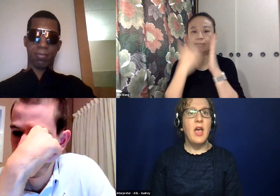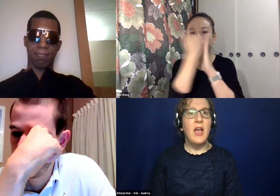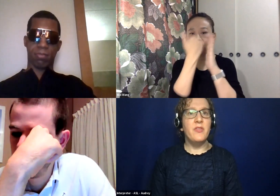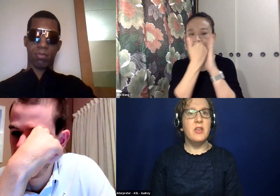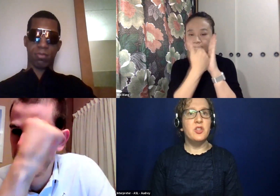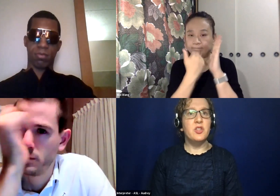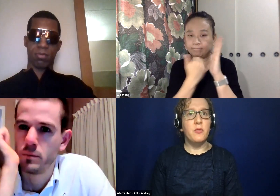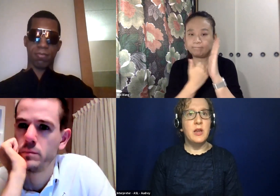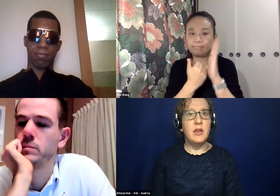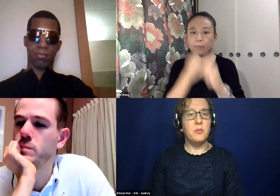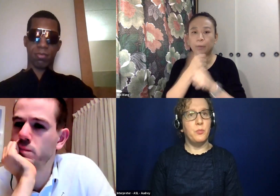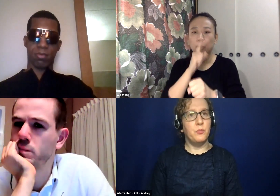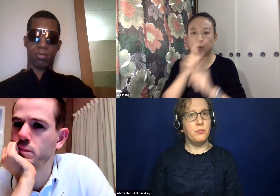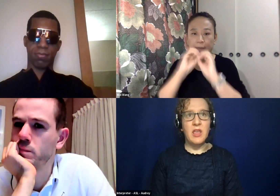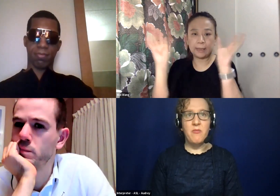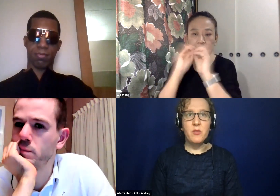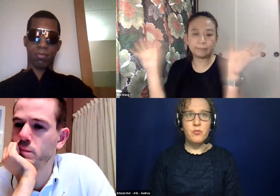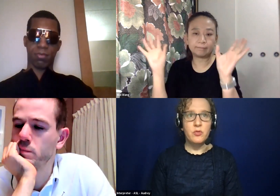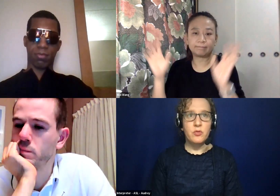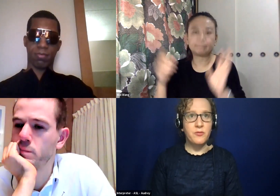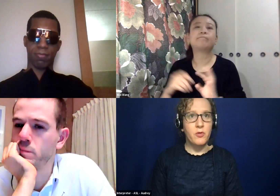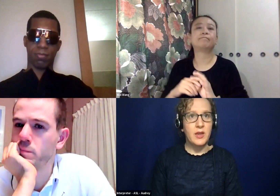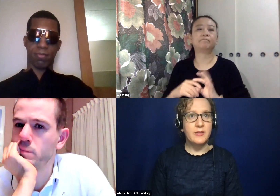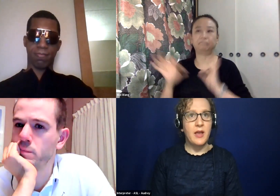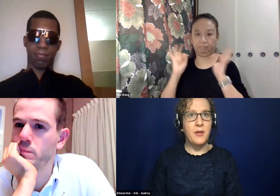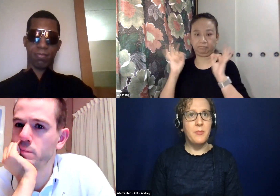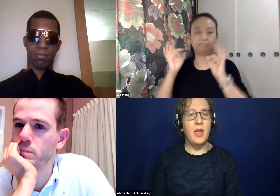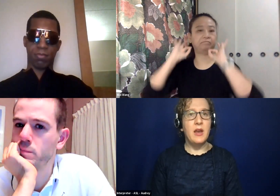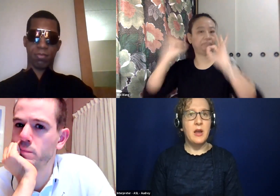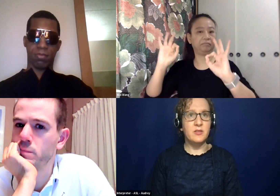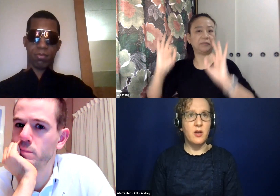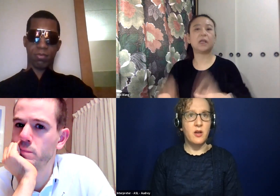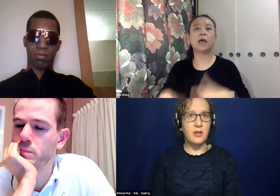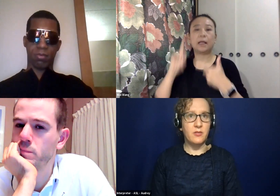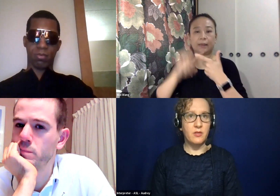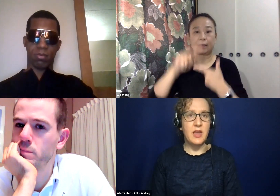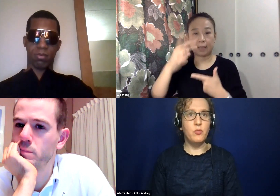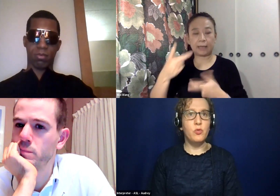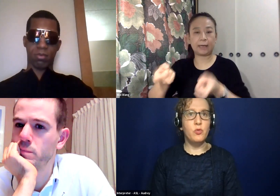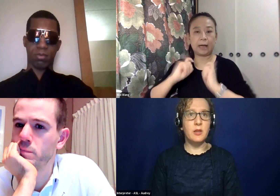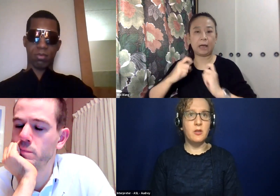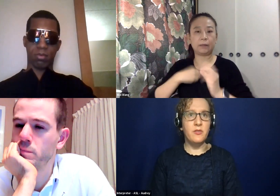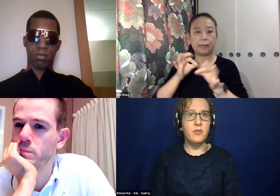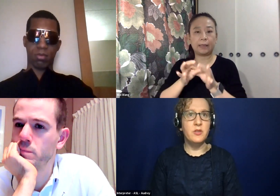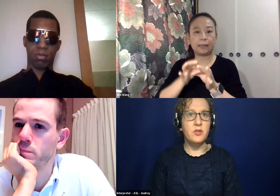and the GRE gave me the rules for the exam, and I saw the exam rules clearly through the